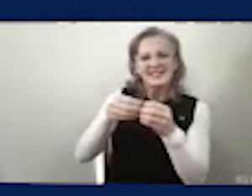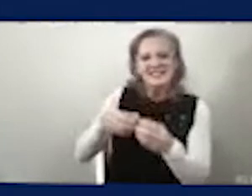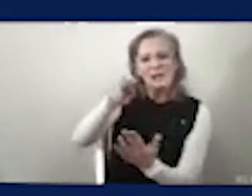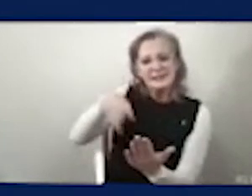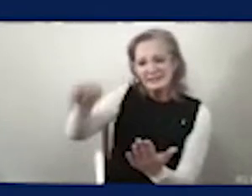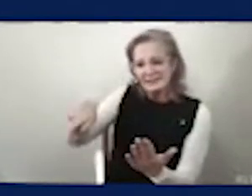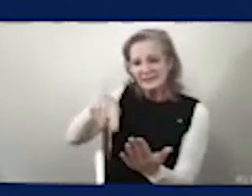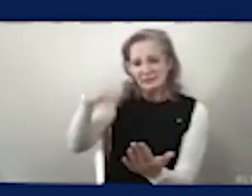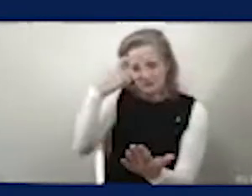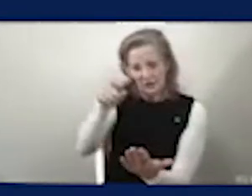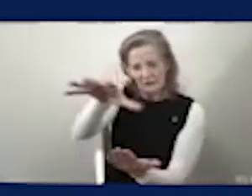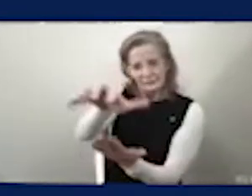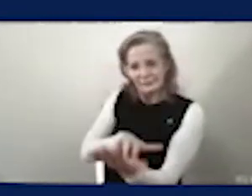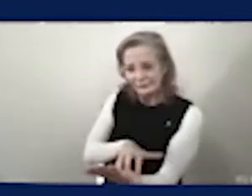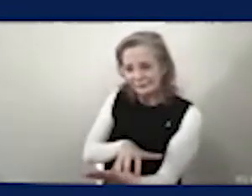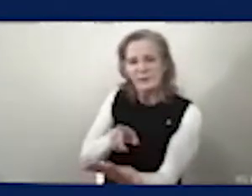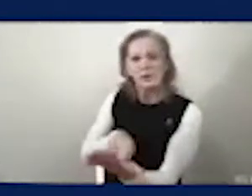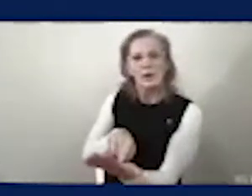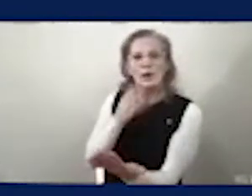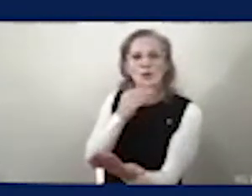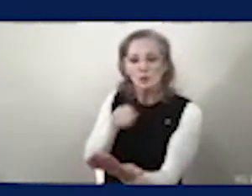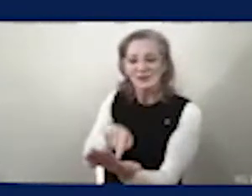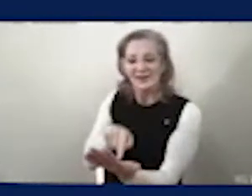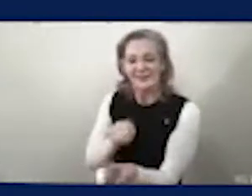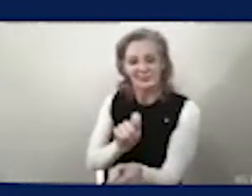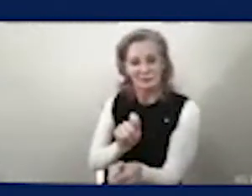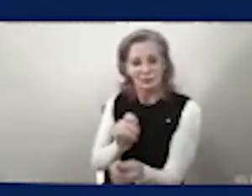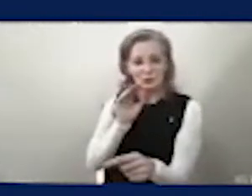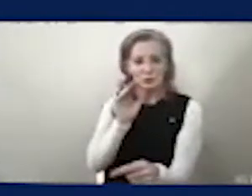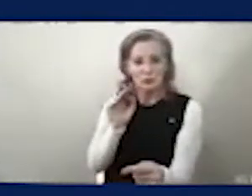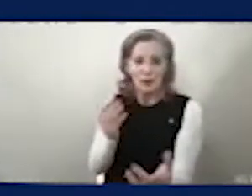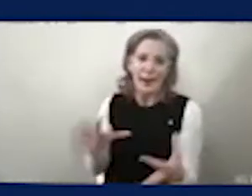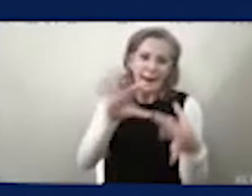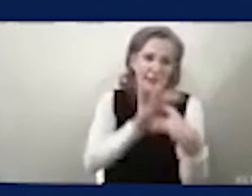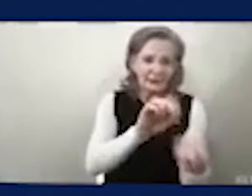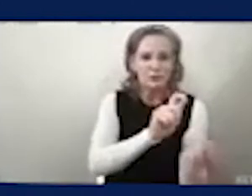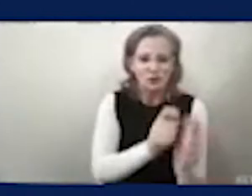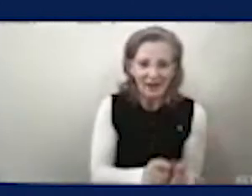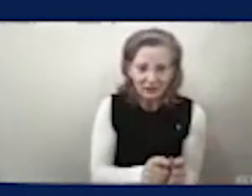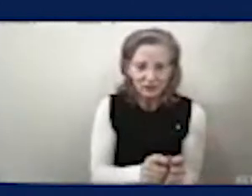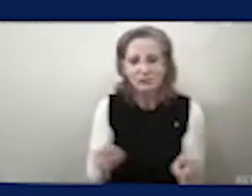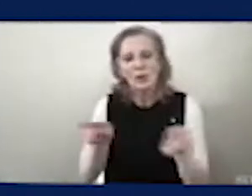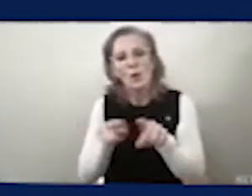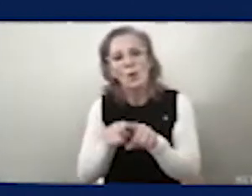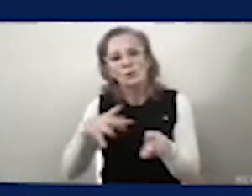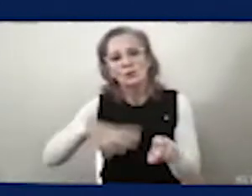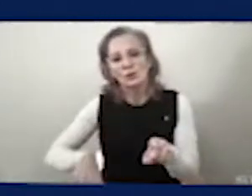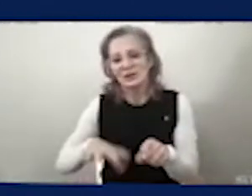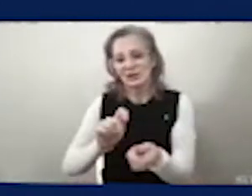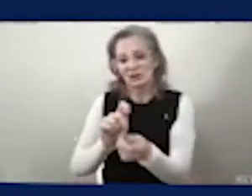Secondly, there needs to be a step change in the way in which people are involved in decisions which affect their lives.